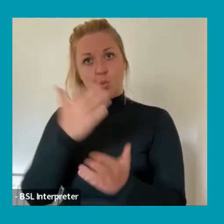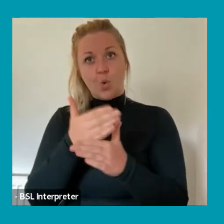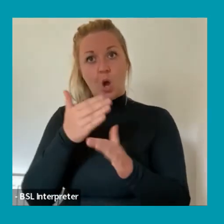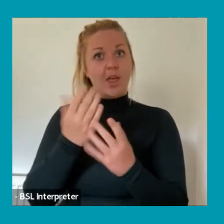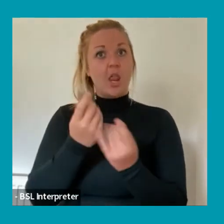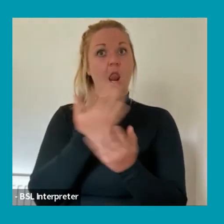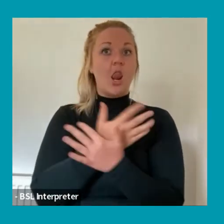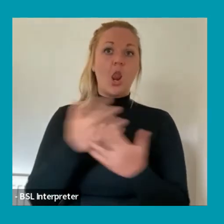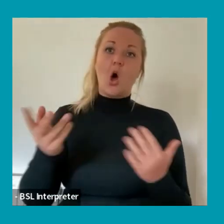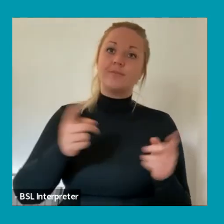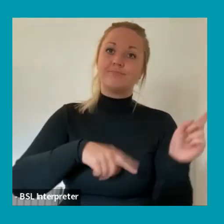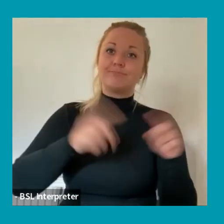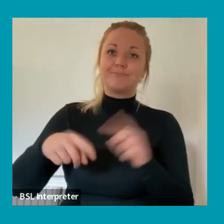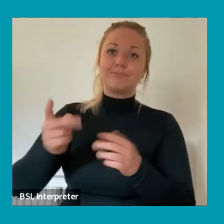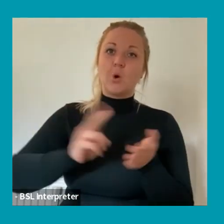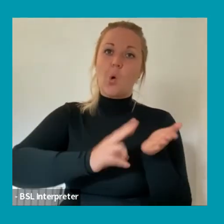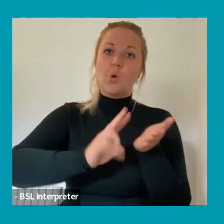What would your key piece of advice be?